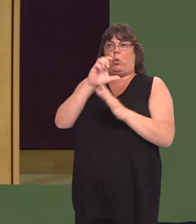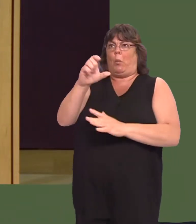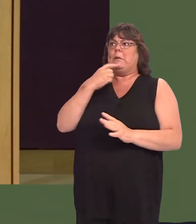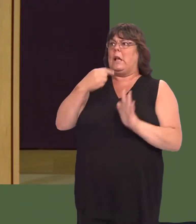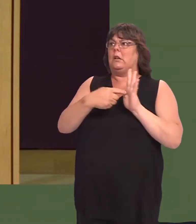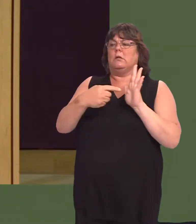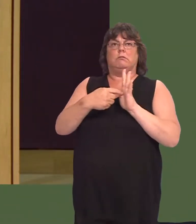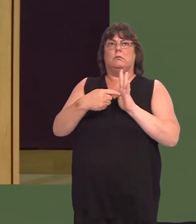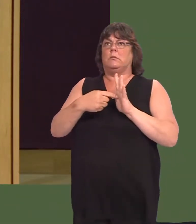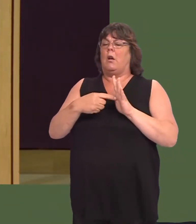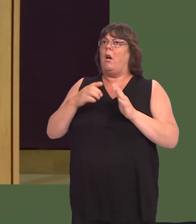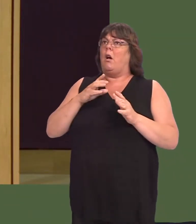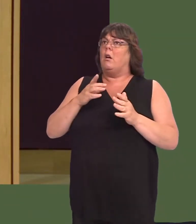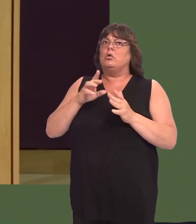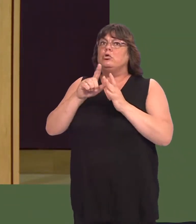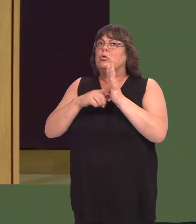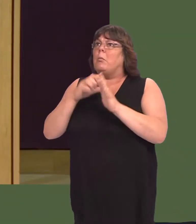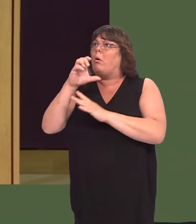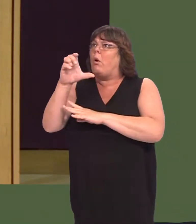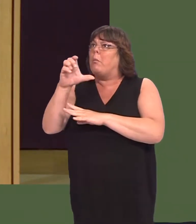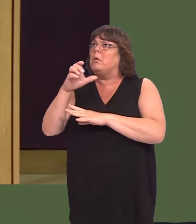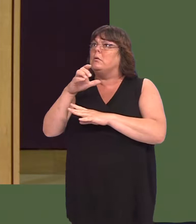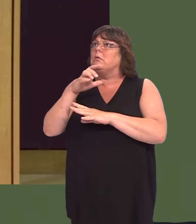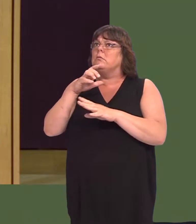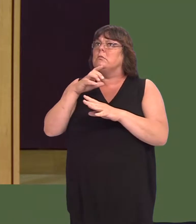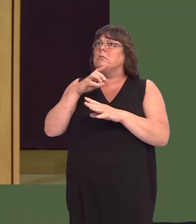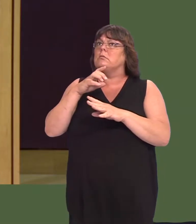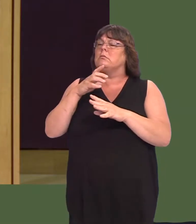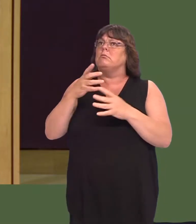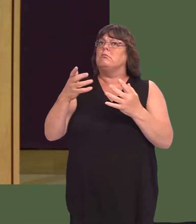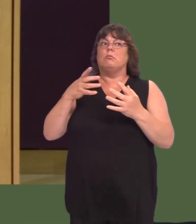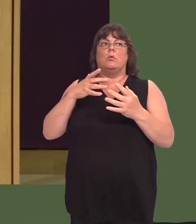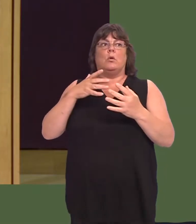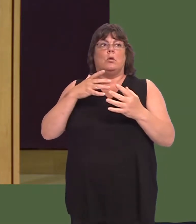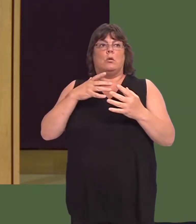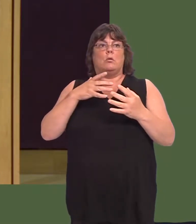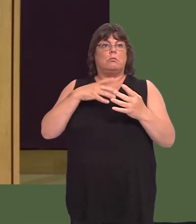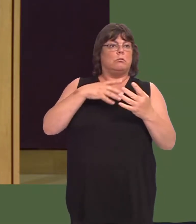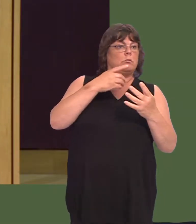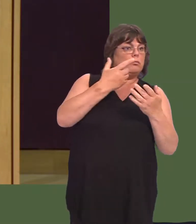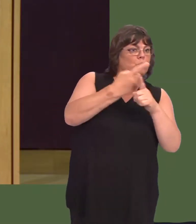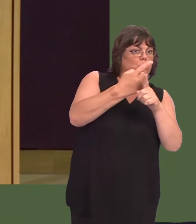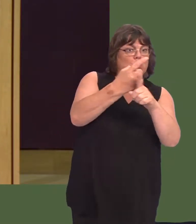I have no objection, obviously, to Jeremy Corbyn articulating the views of people, particularly